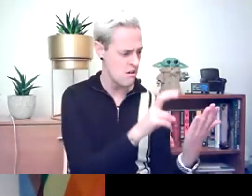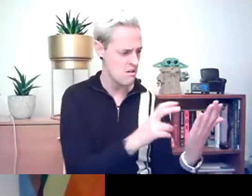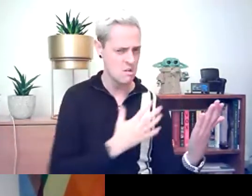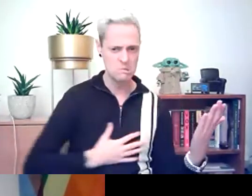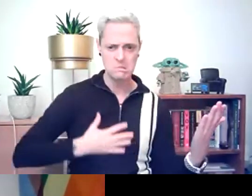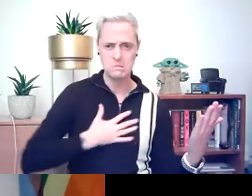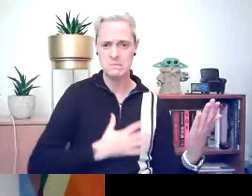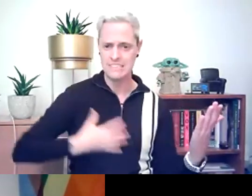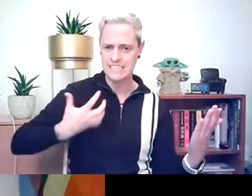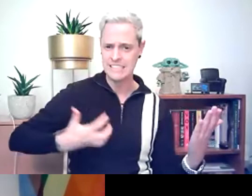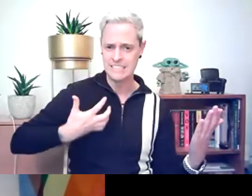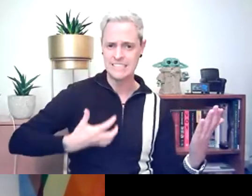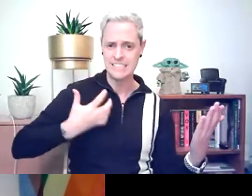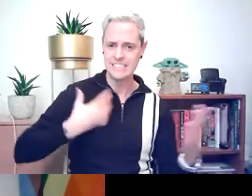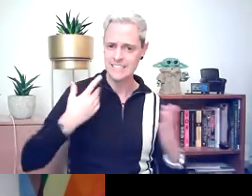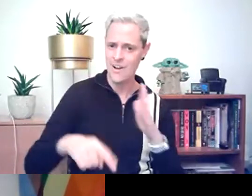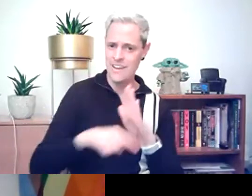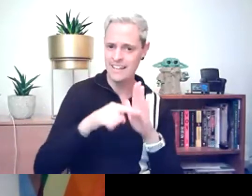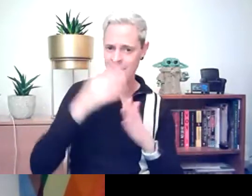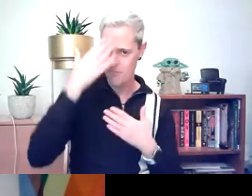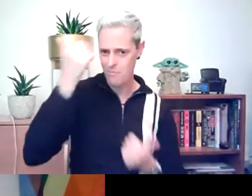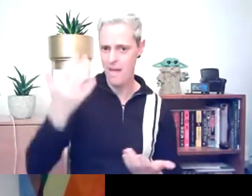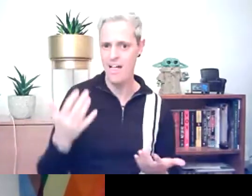them out it's having a negative impact on the mental health or is becoming obsessive